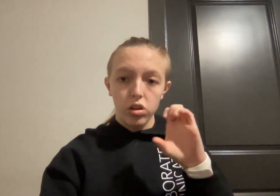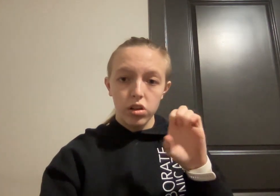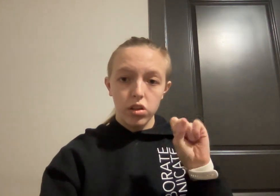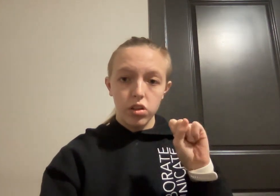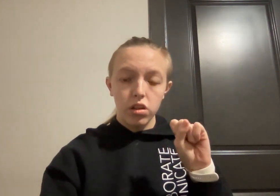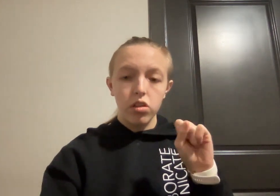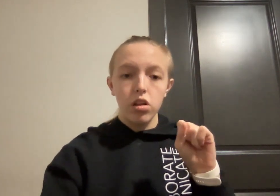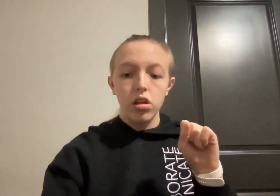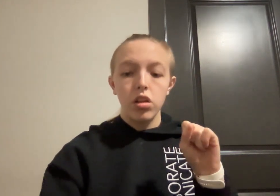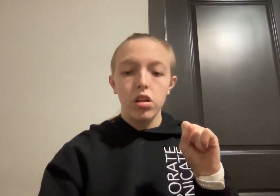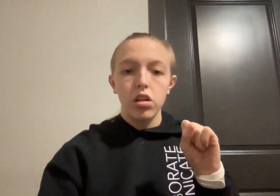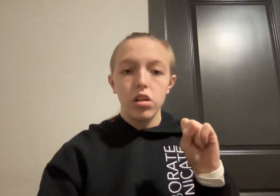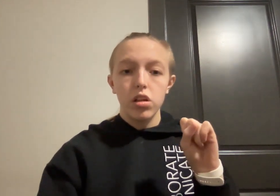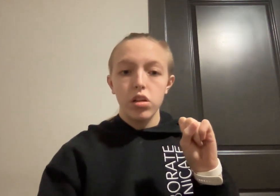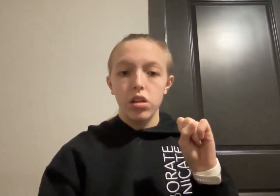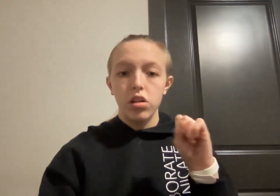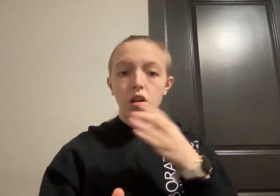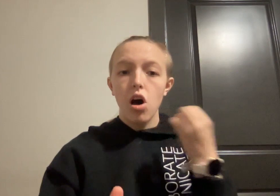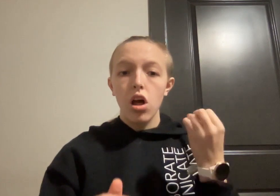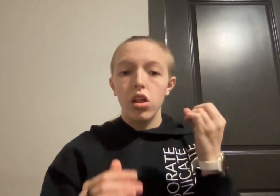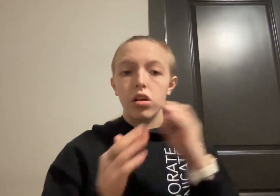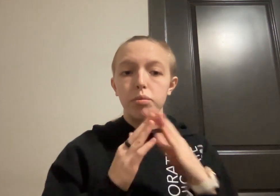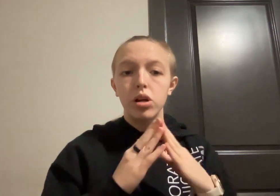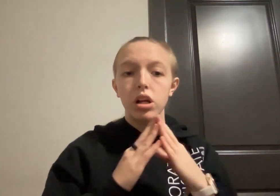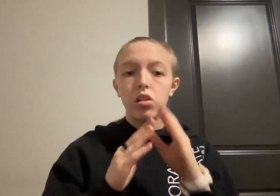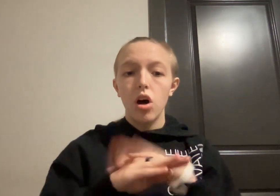sources and communities online and on